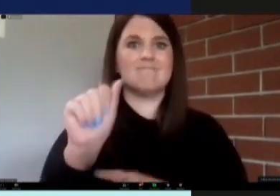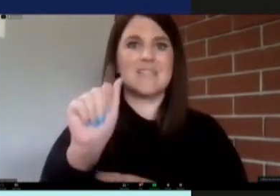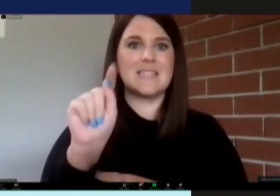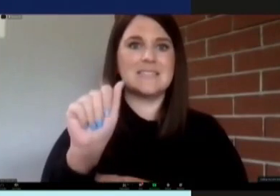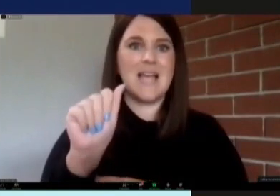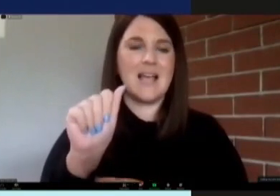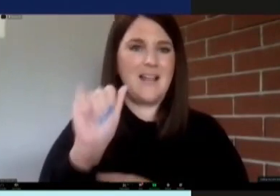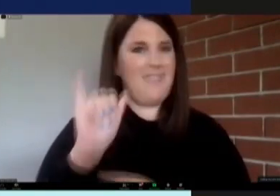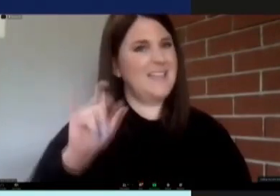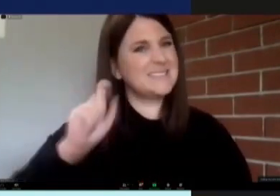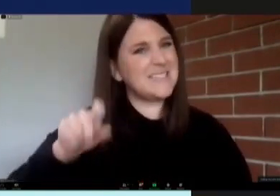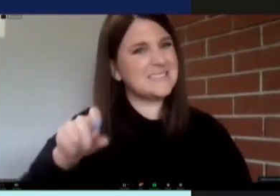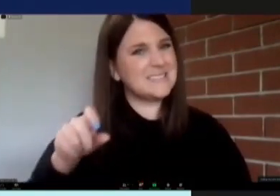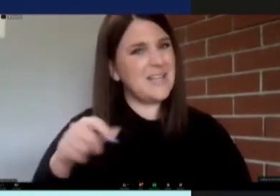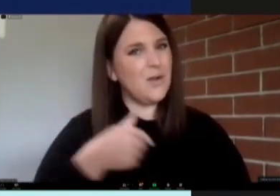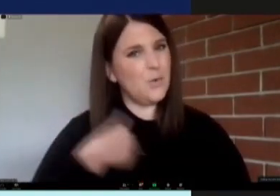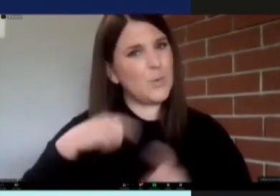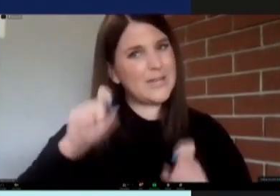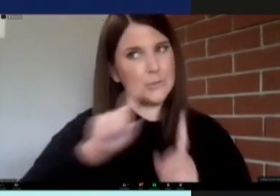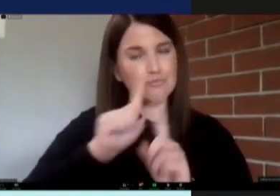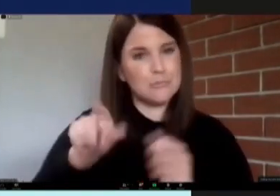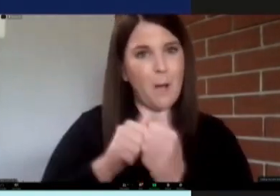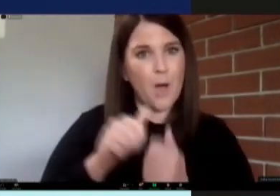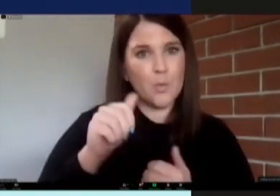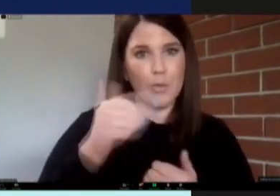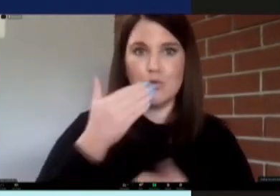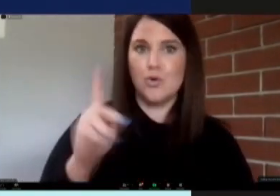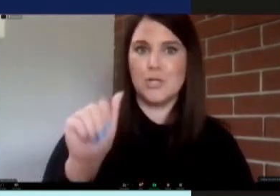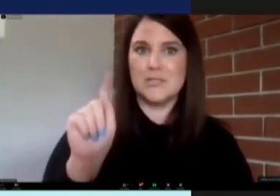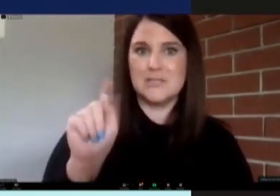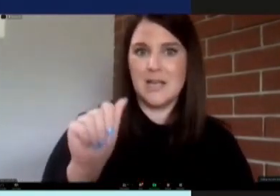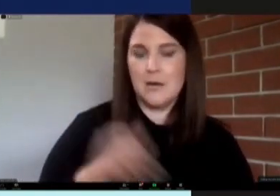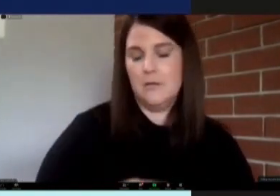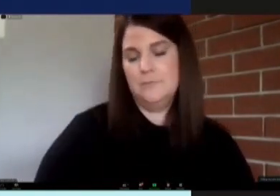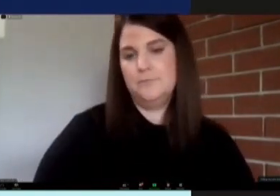for a data-driven response and also a data-driven recovery.